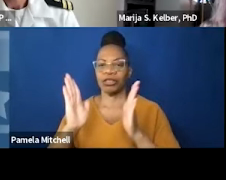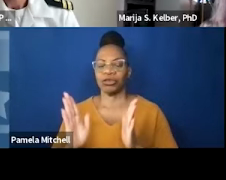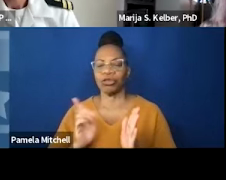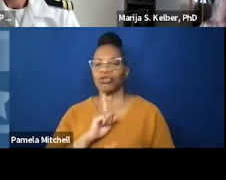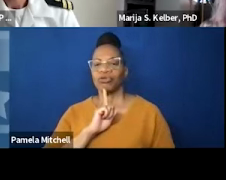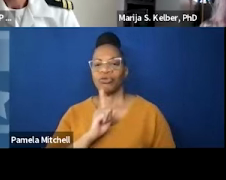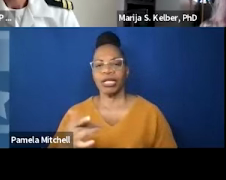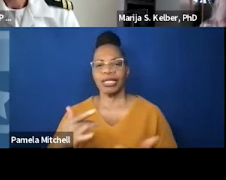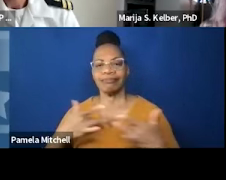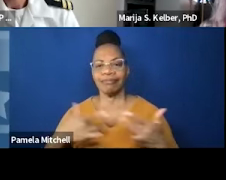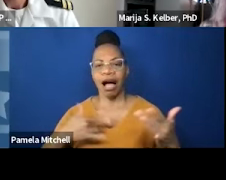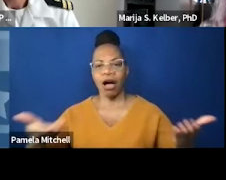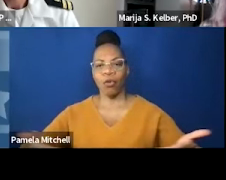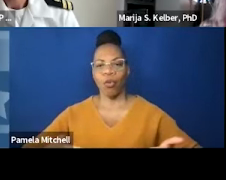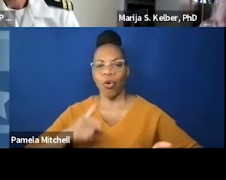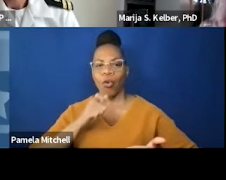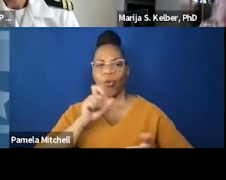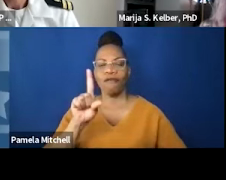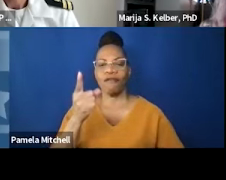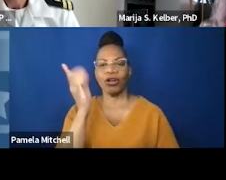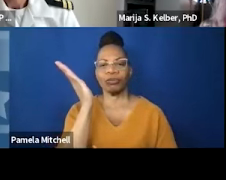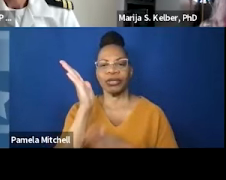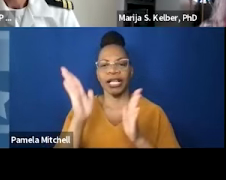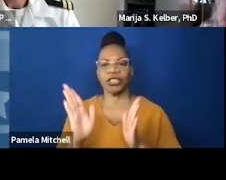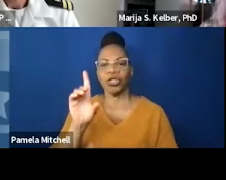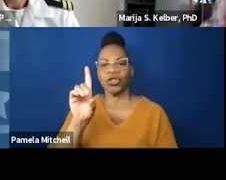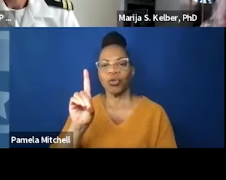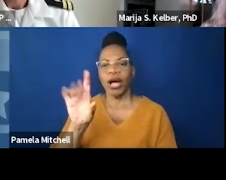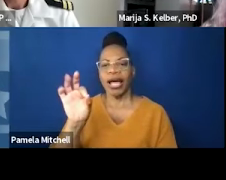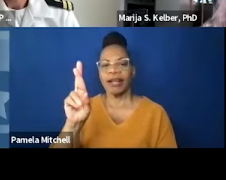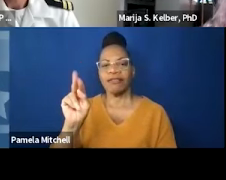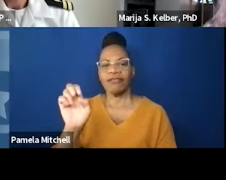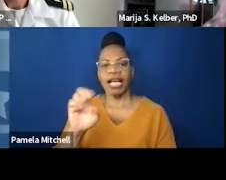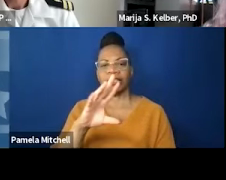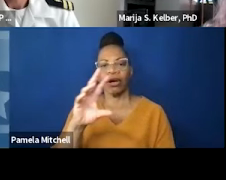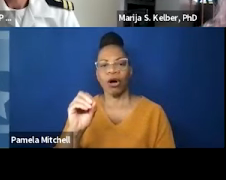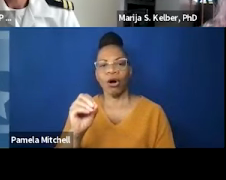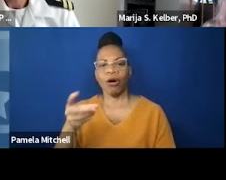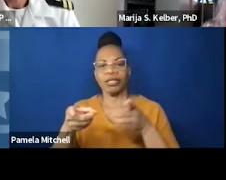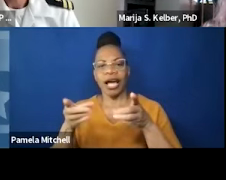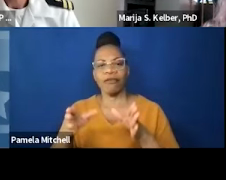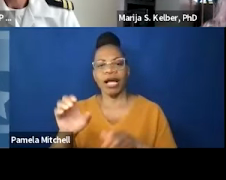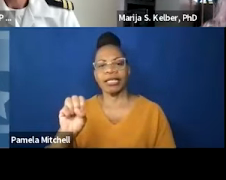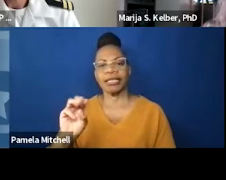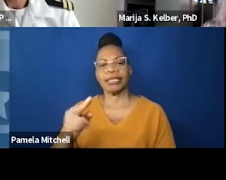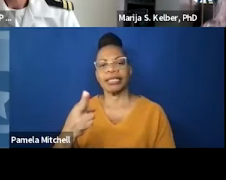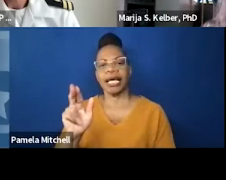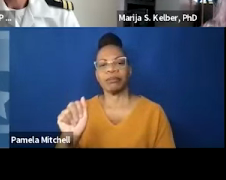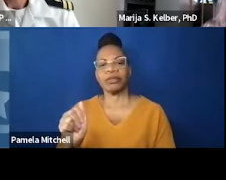and pleased to welcome our first speaker, Duane France. He is the Co-Director of SAMHSA's Service Members, Veterans, and their Families